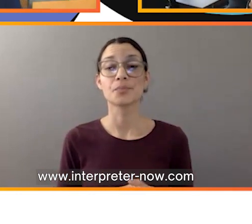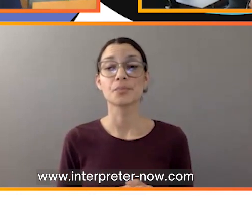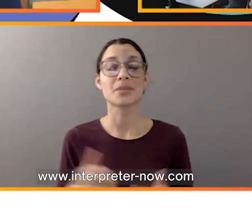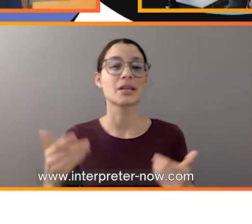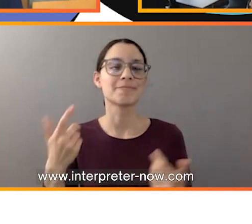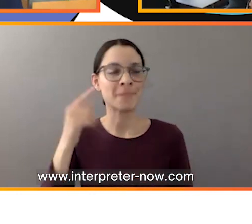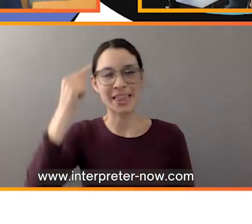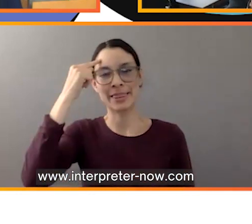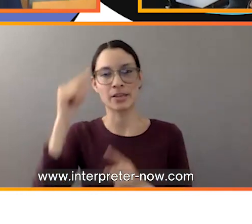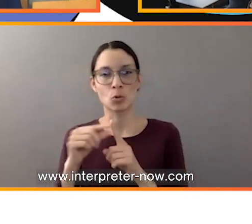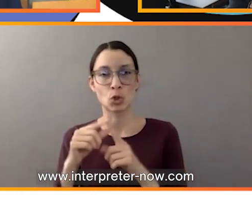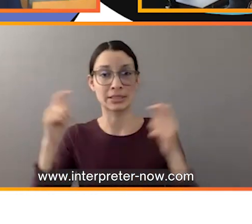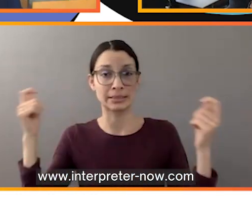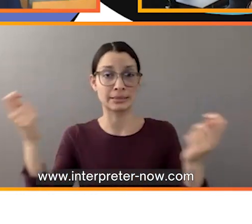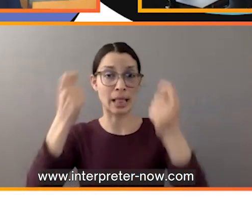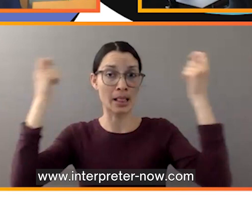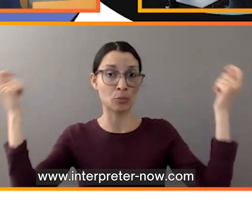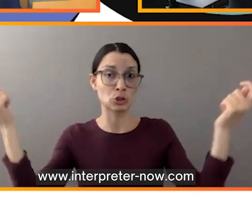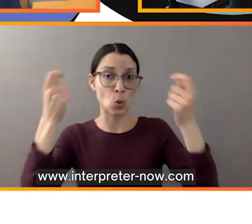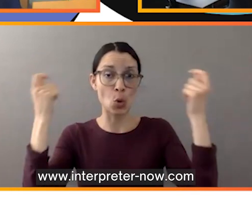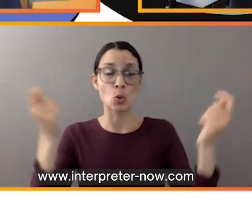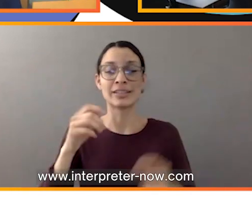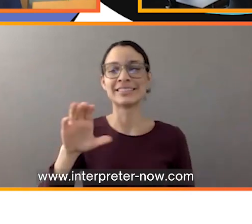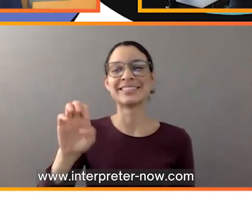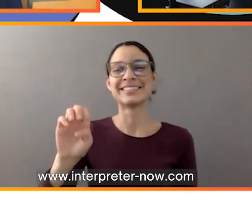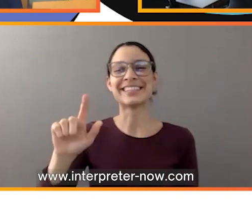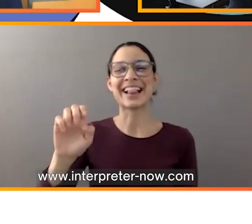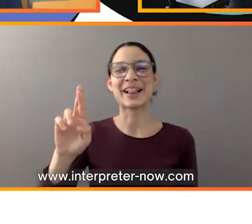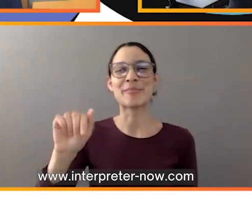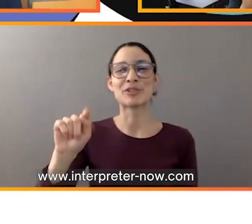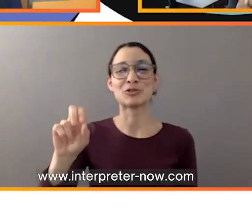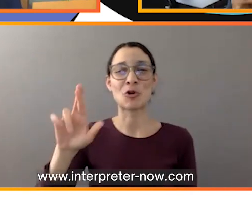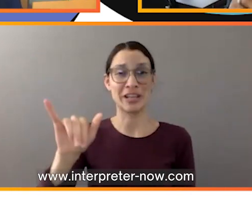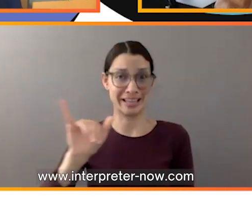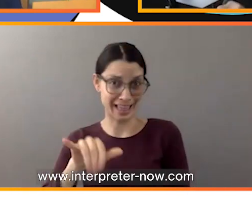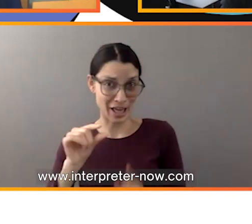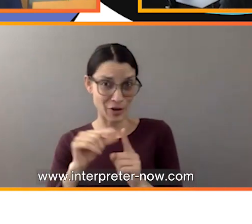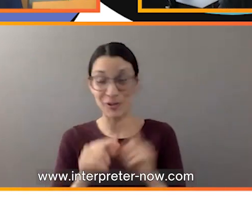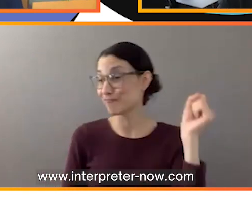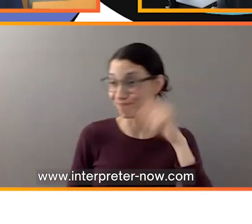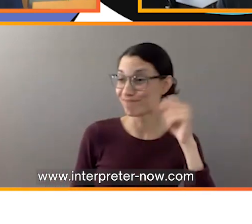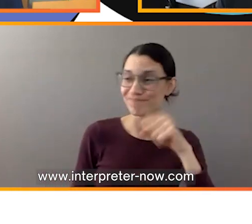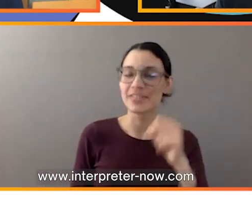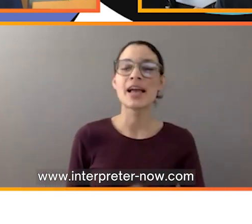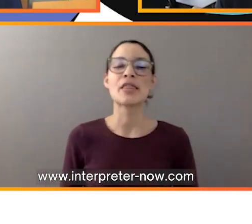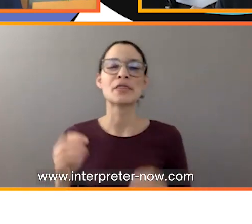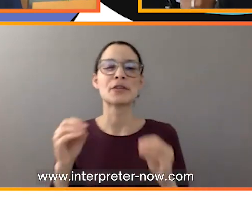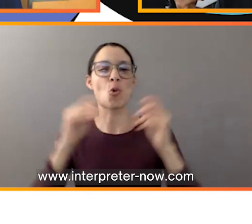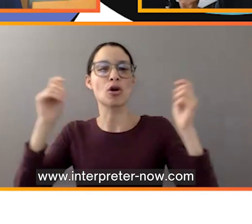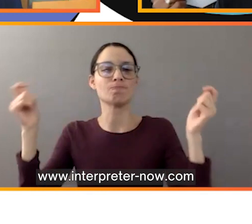Because we have more examples, and we've seen the impact that their success has had on their